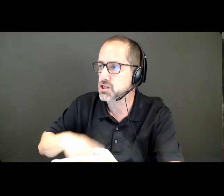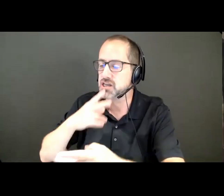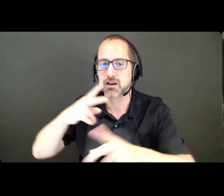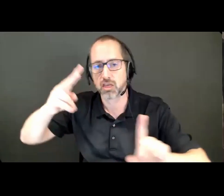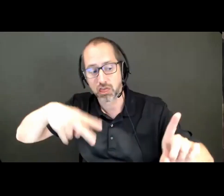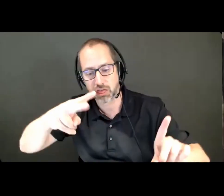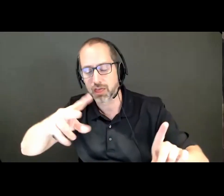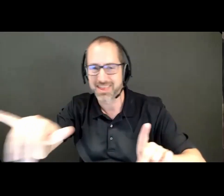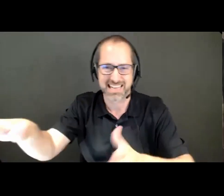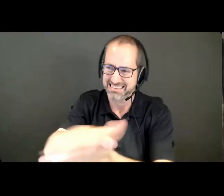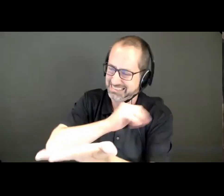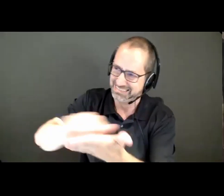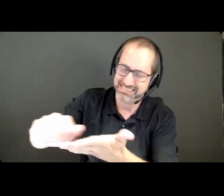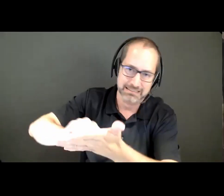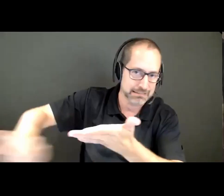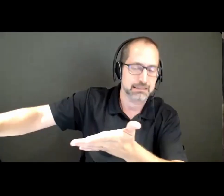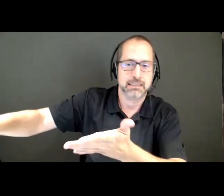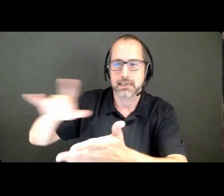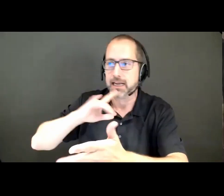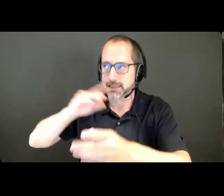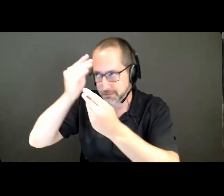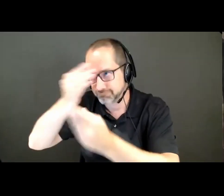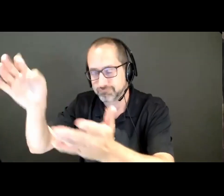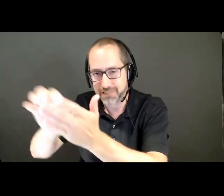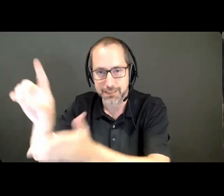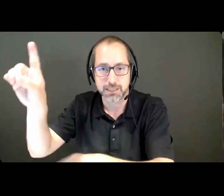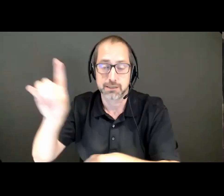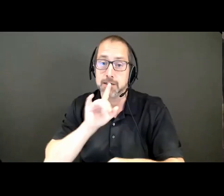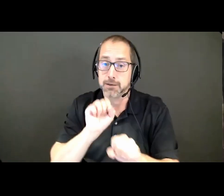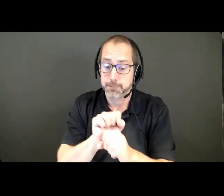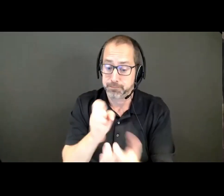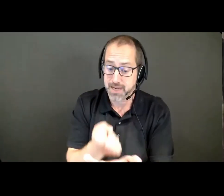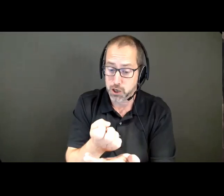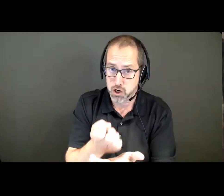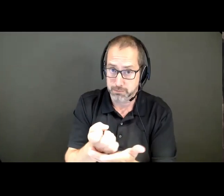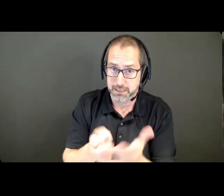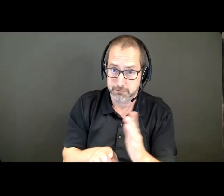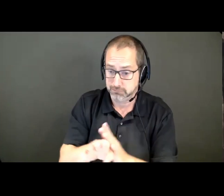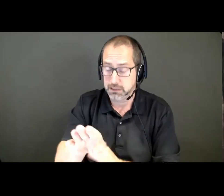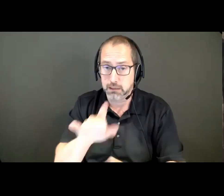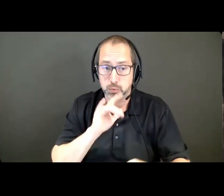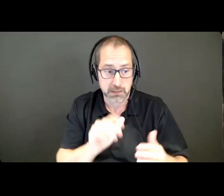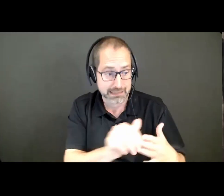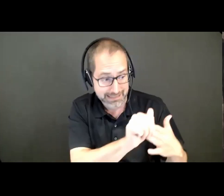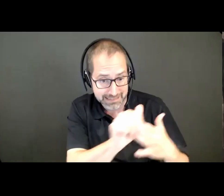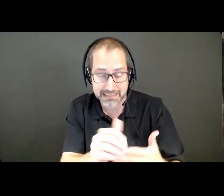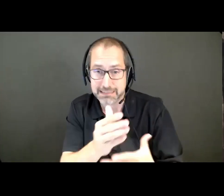and let's face it, the economic hardships that leaves some of our folks to result in throwing,